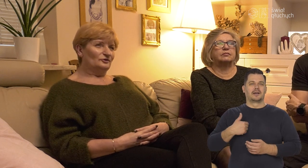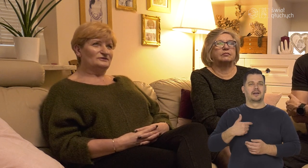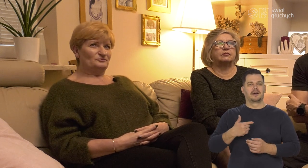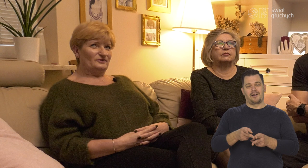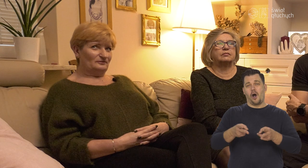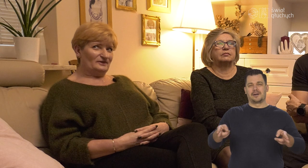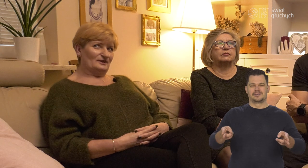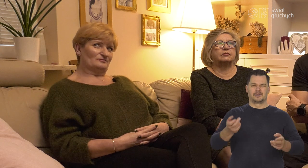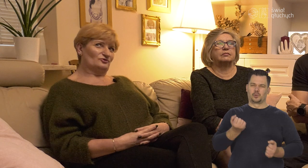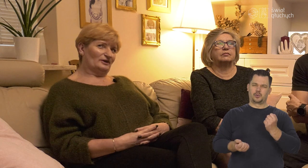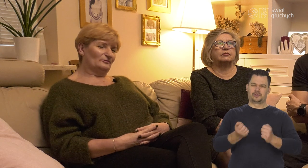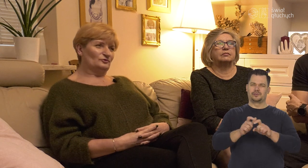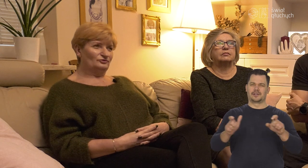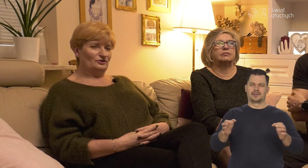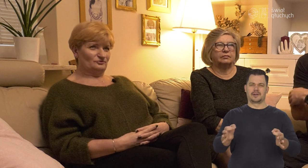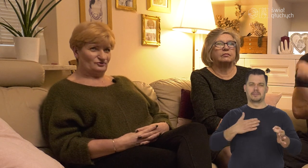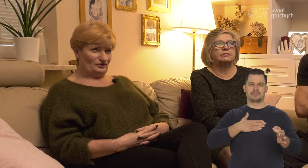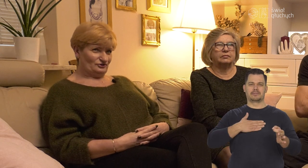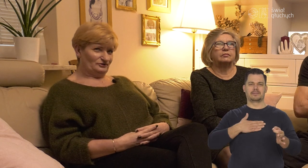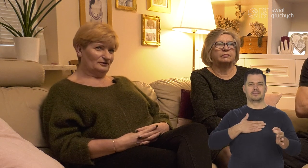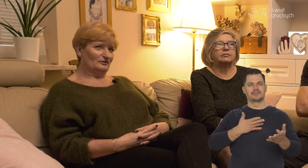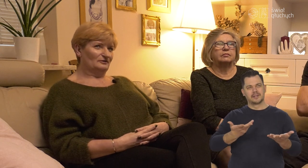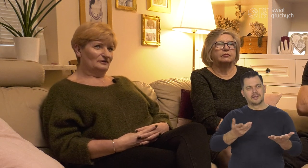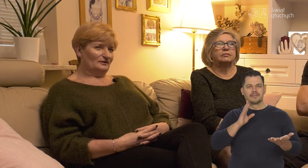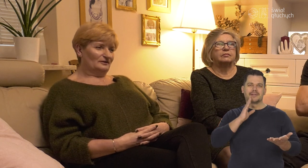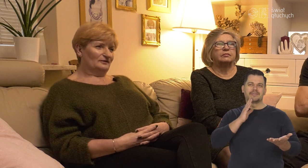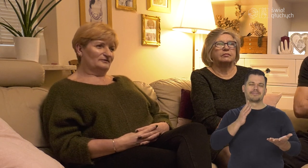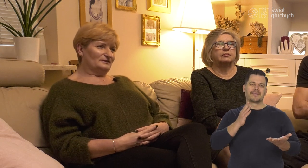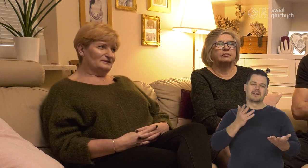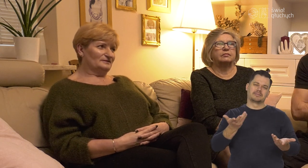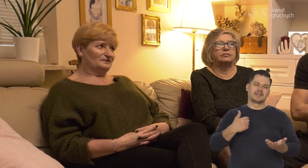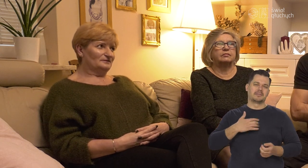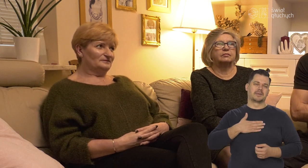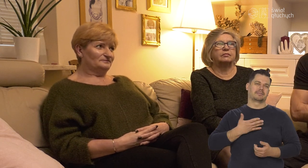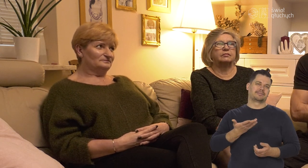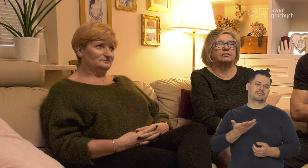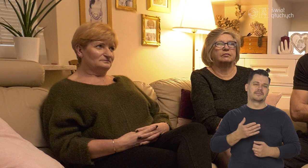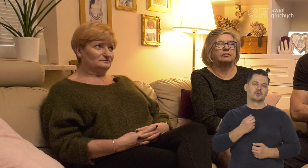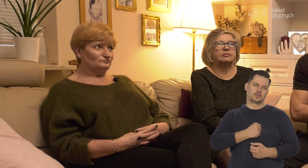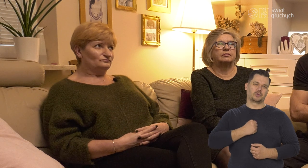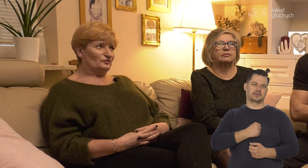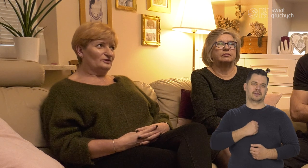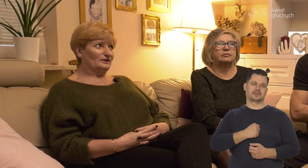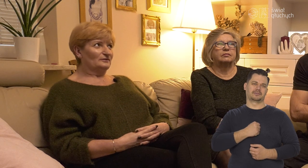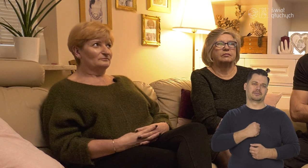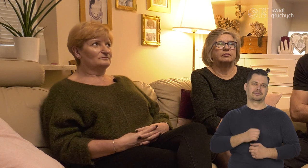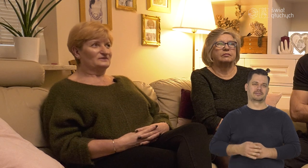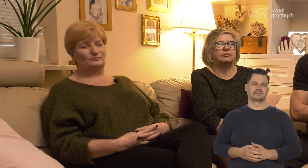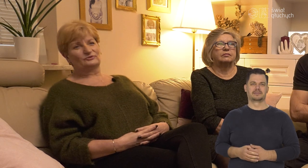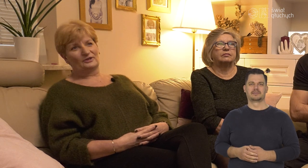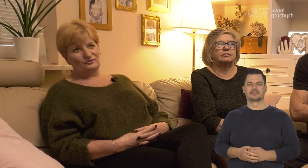and we have a difficult time right now, a sad time.